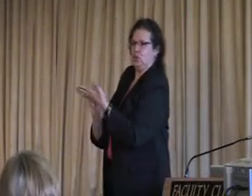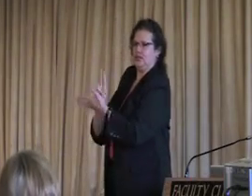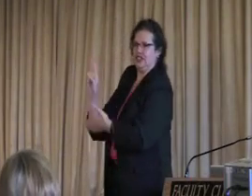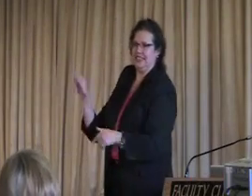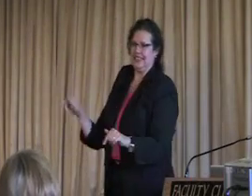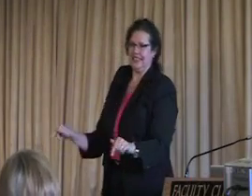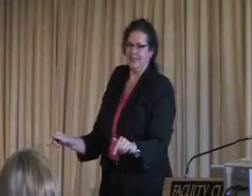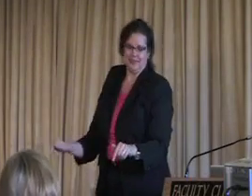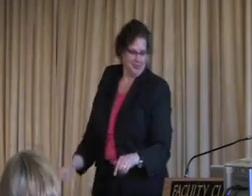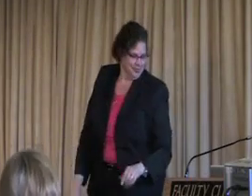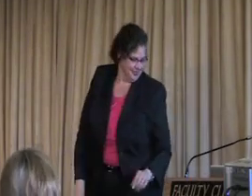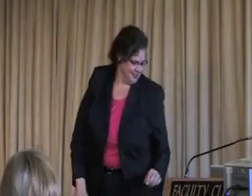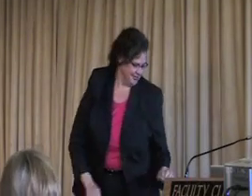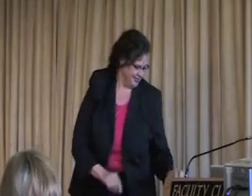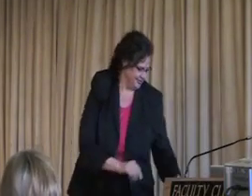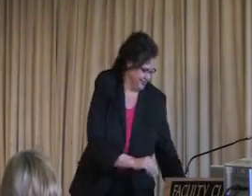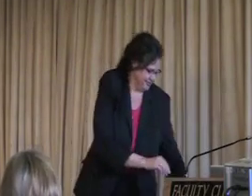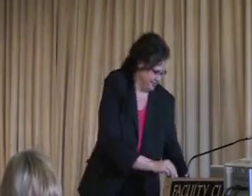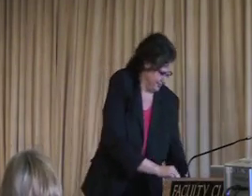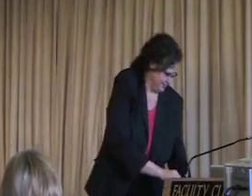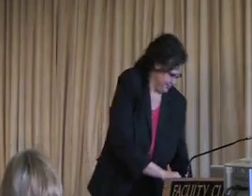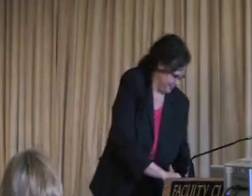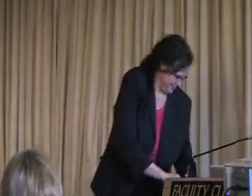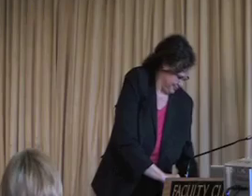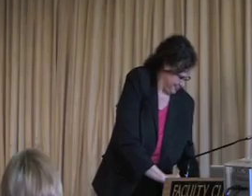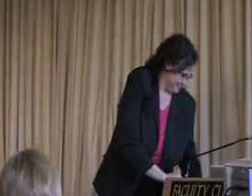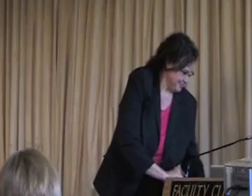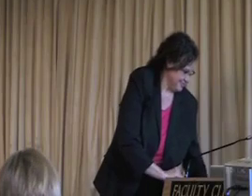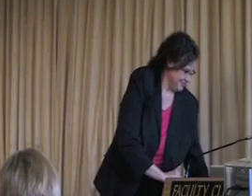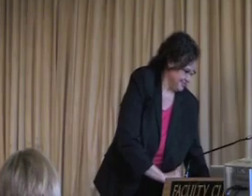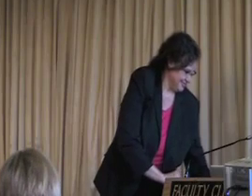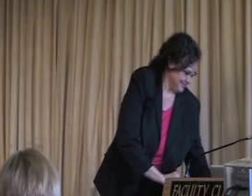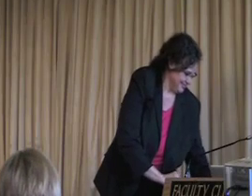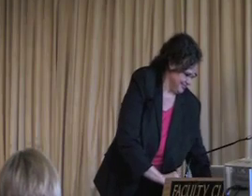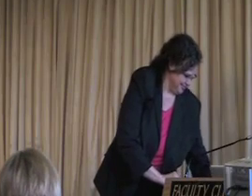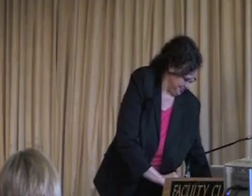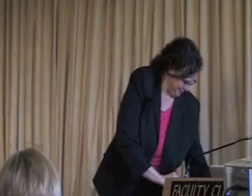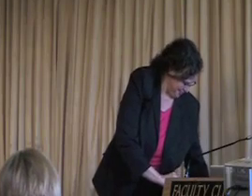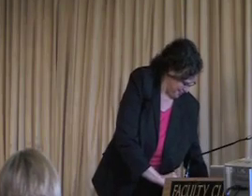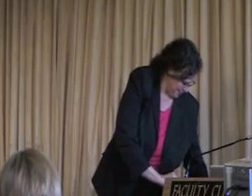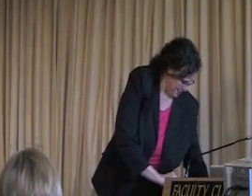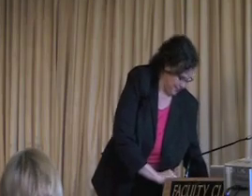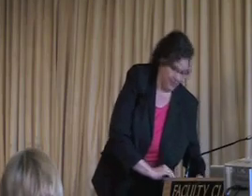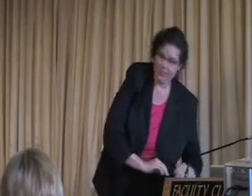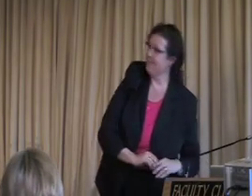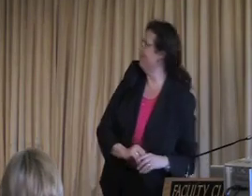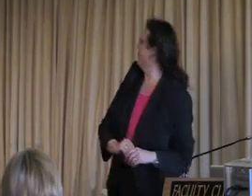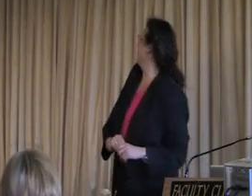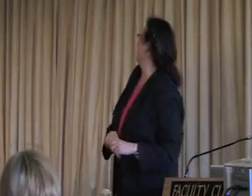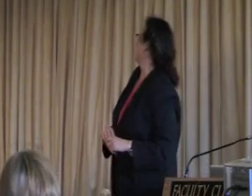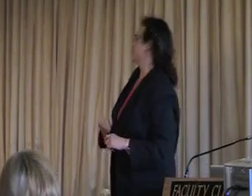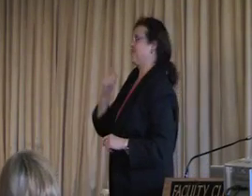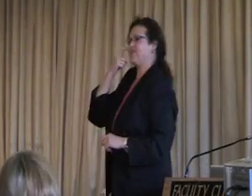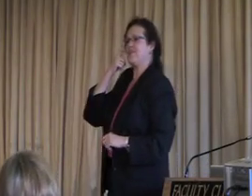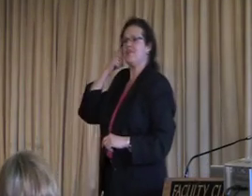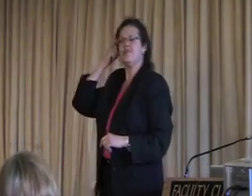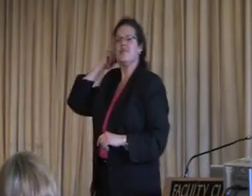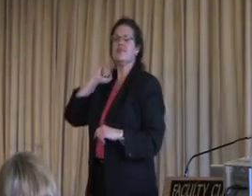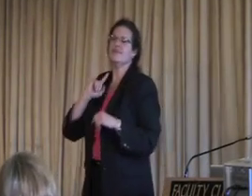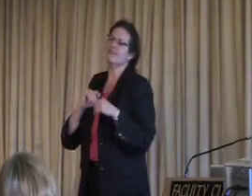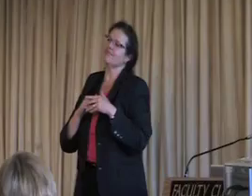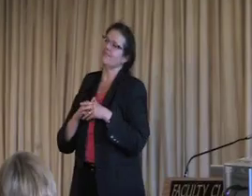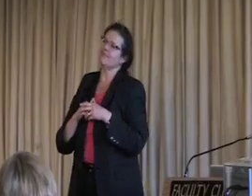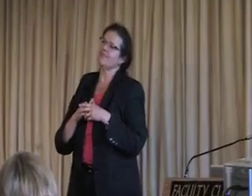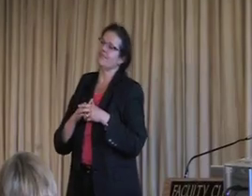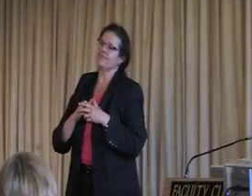the role that the University of Alberta has played. There is no going back now. Debra